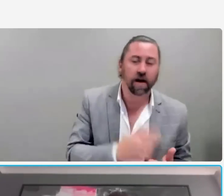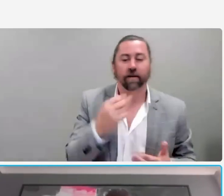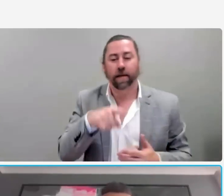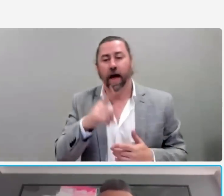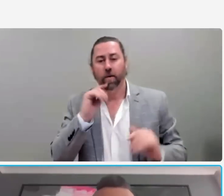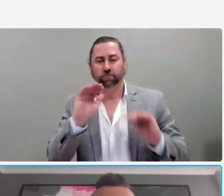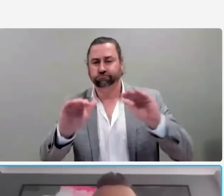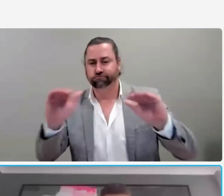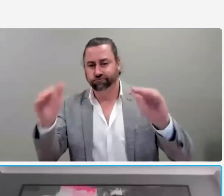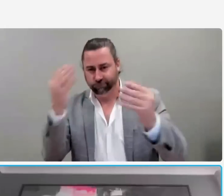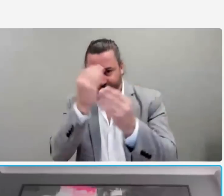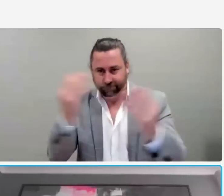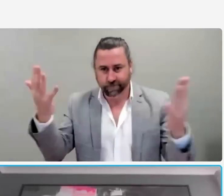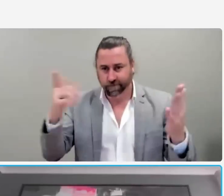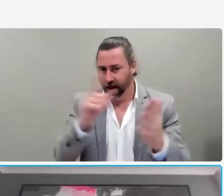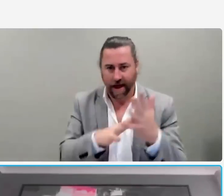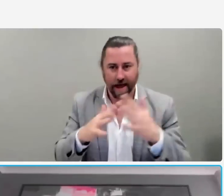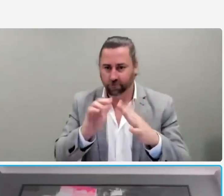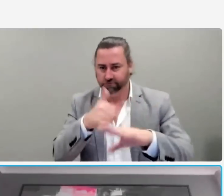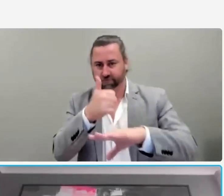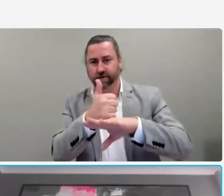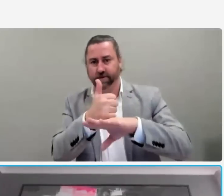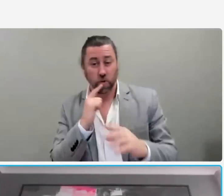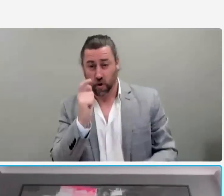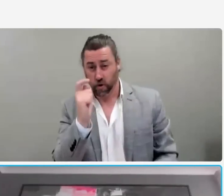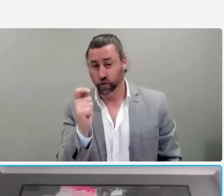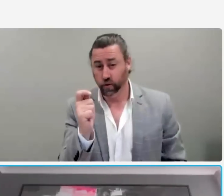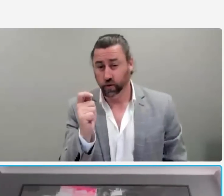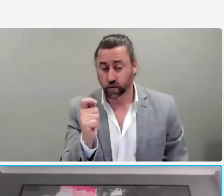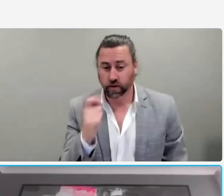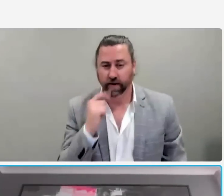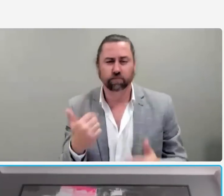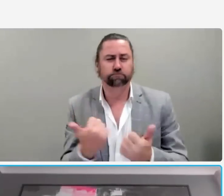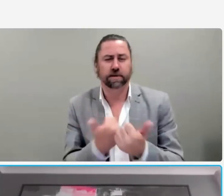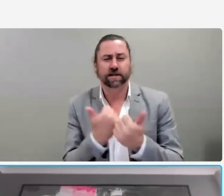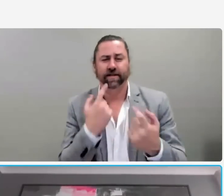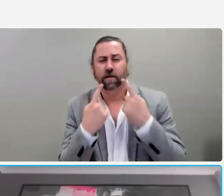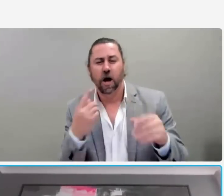which will launch very soon and include a variety of information to engage the public audience.